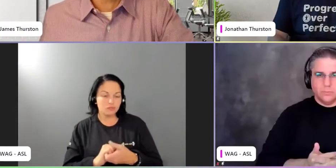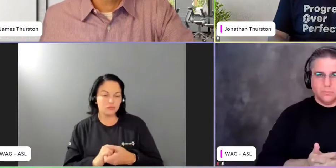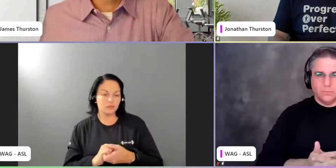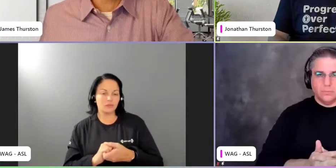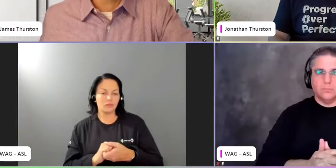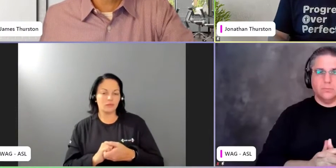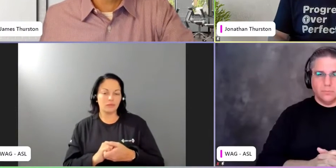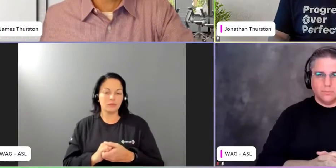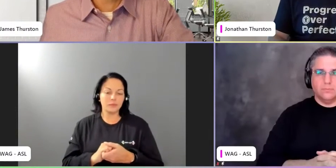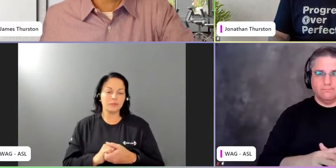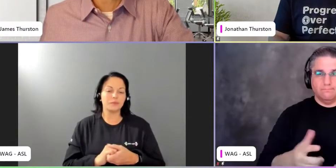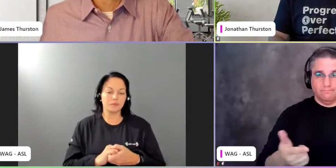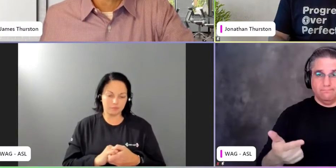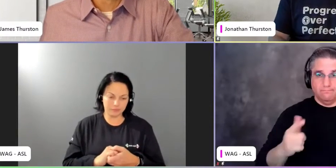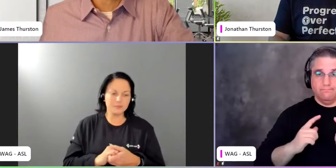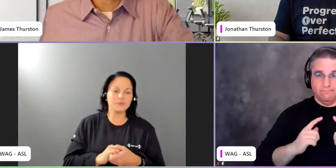and this is a method to -- and